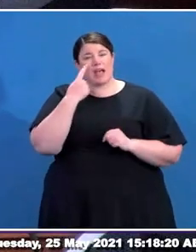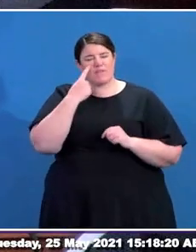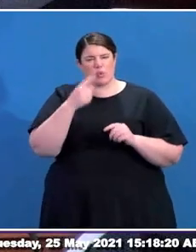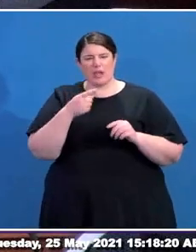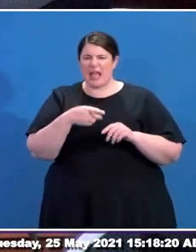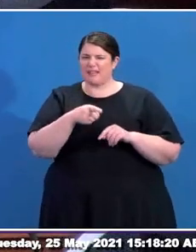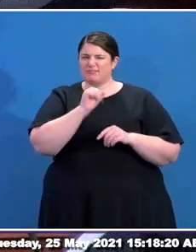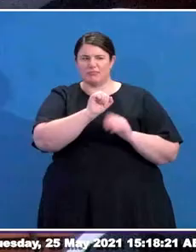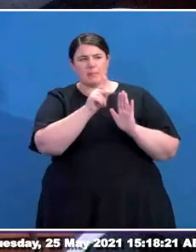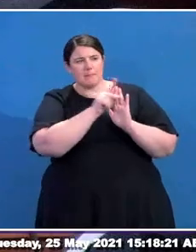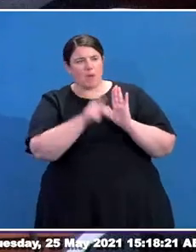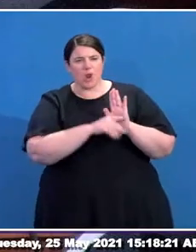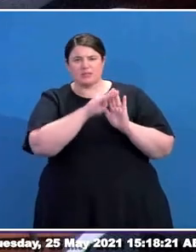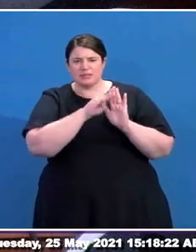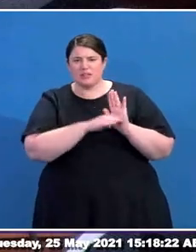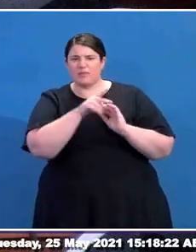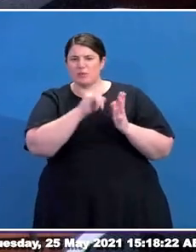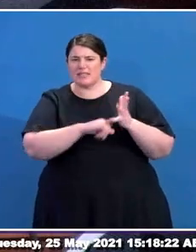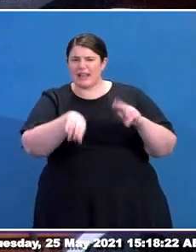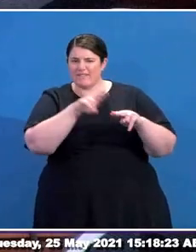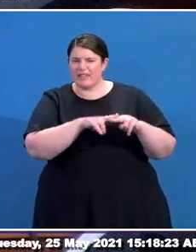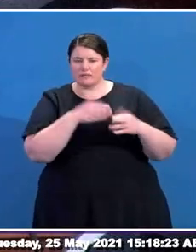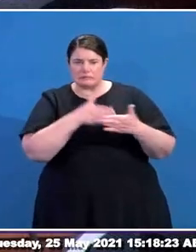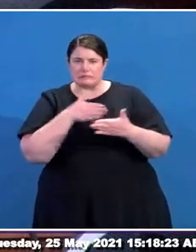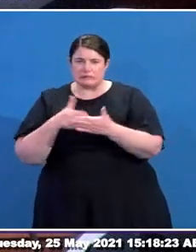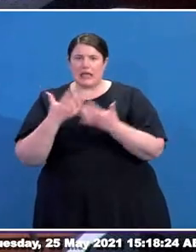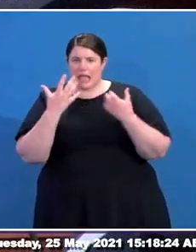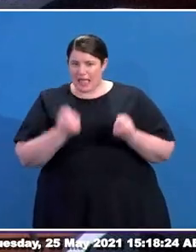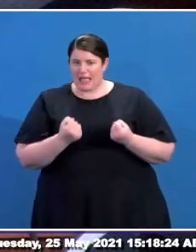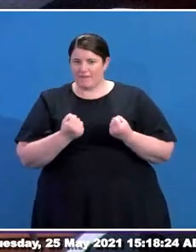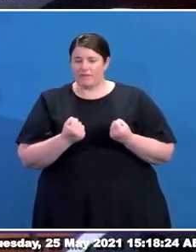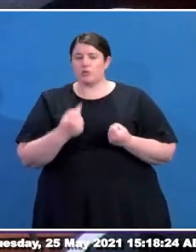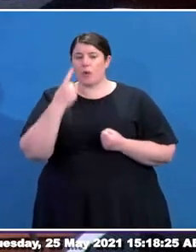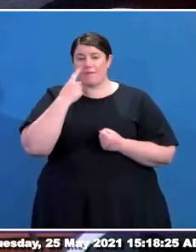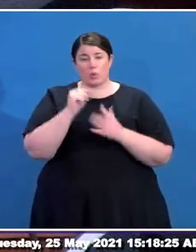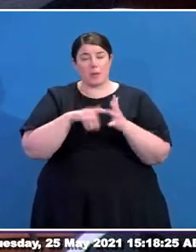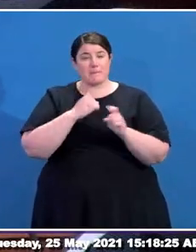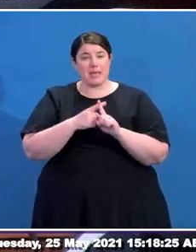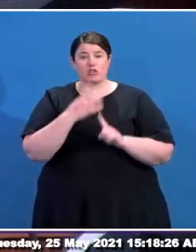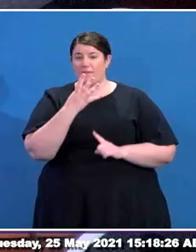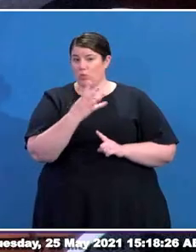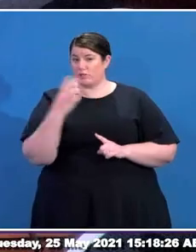they appear at page 43, so can I draw your attention to page 43.